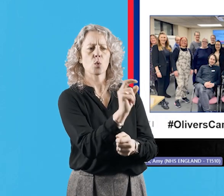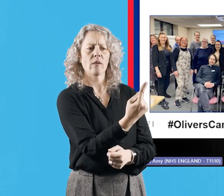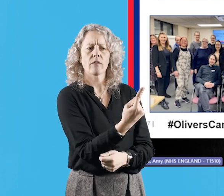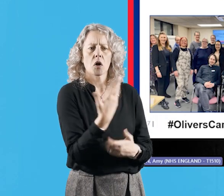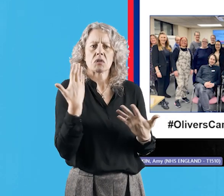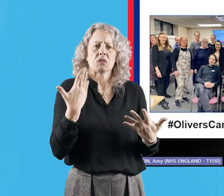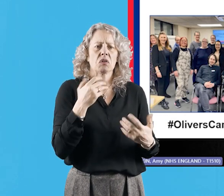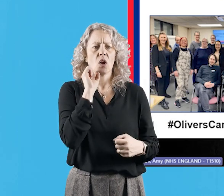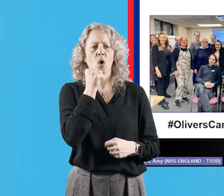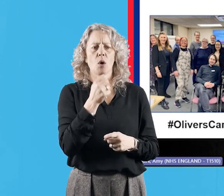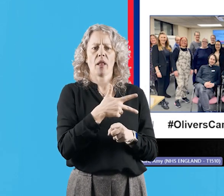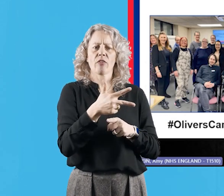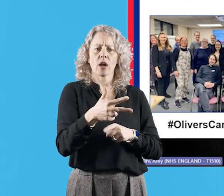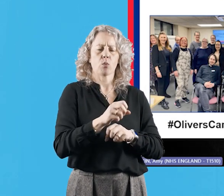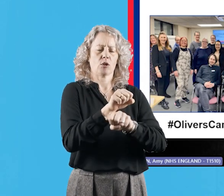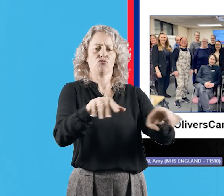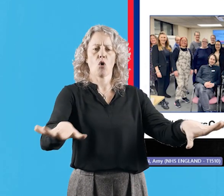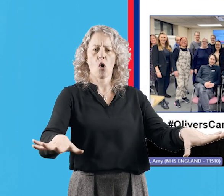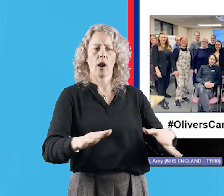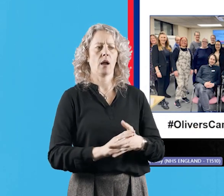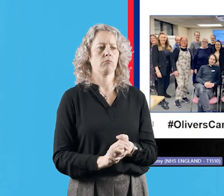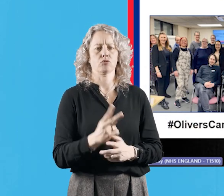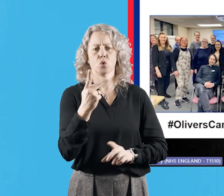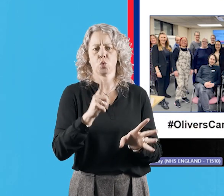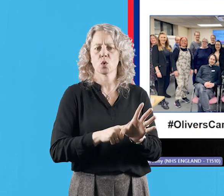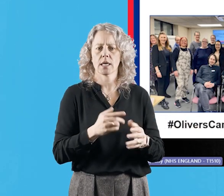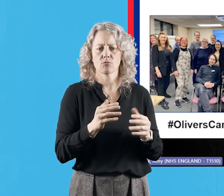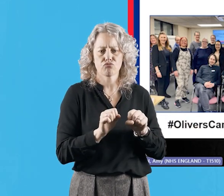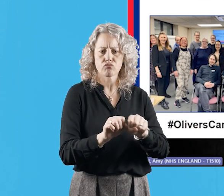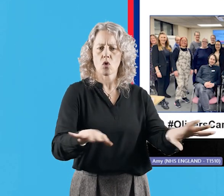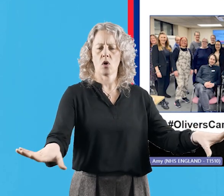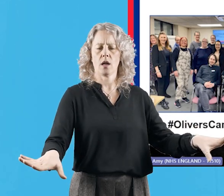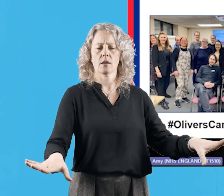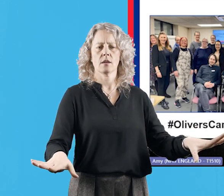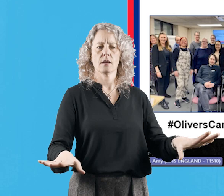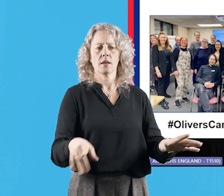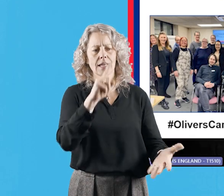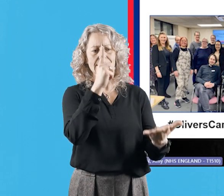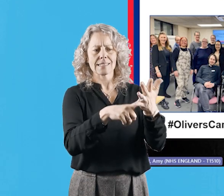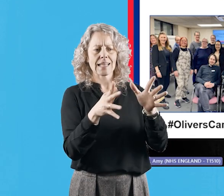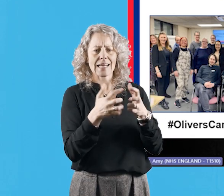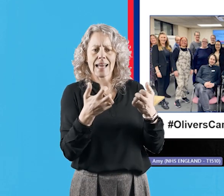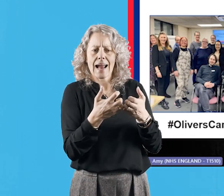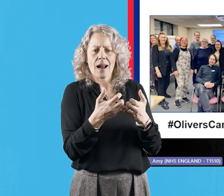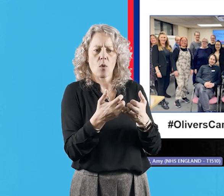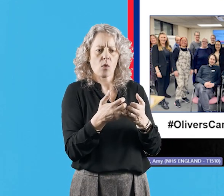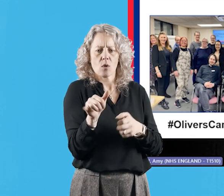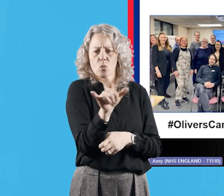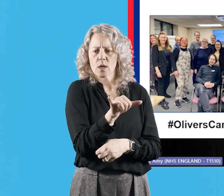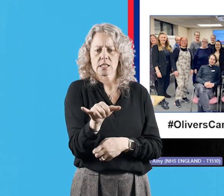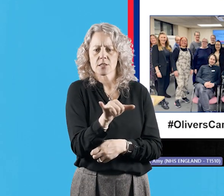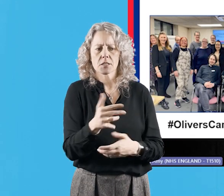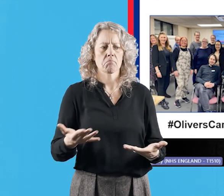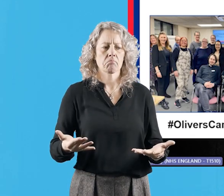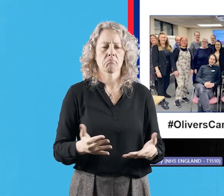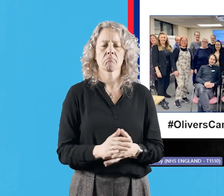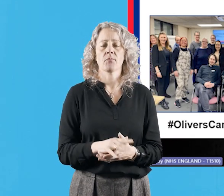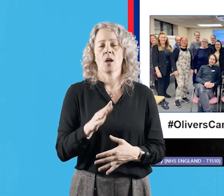gonna take me 3 years to roll it out, or two years or whatever. How do I decide who to do it? And again, what we'd suggest is,